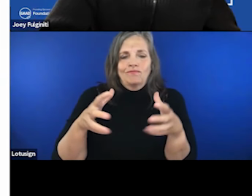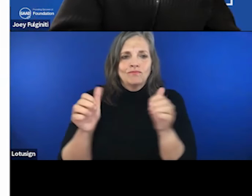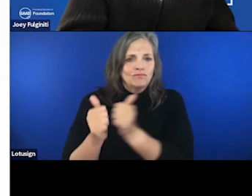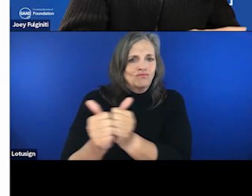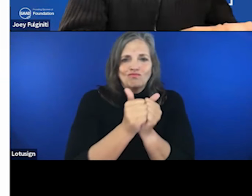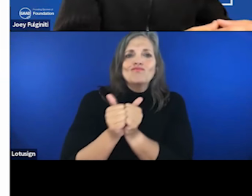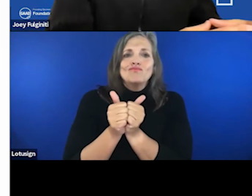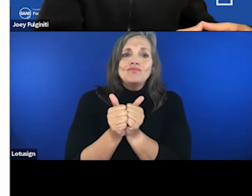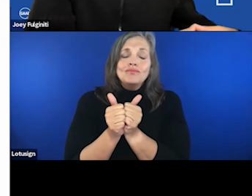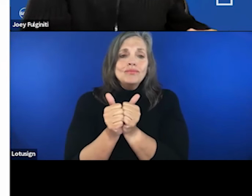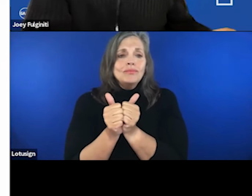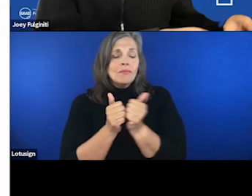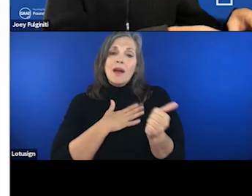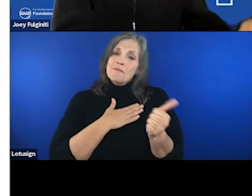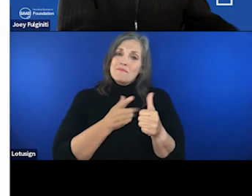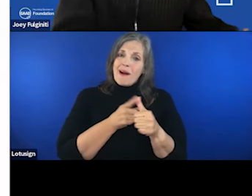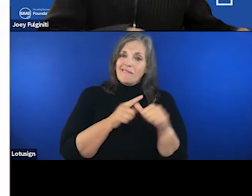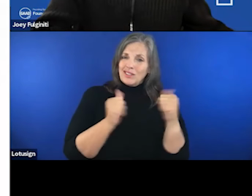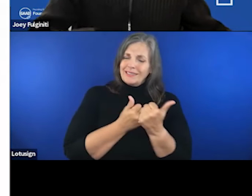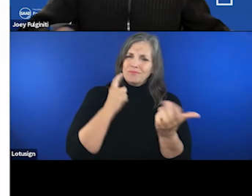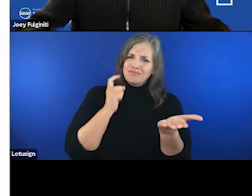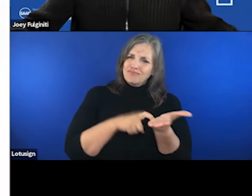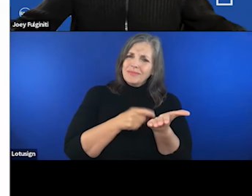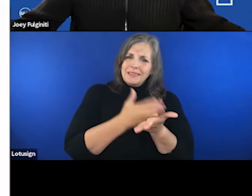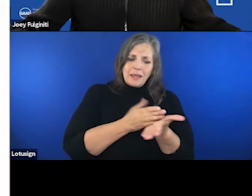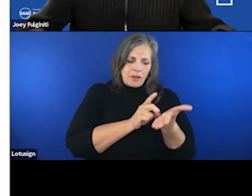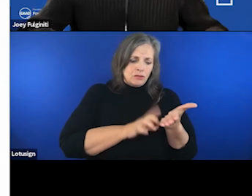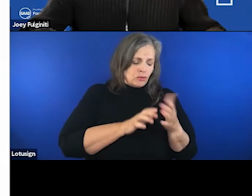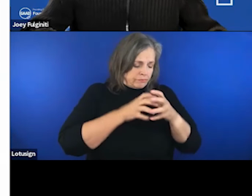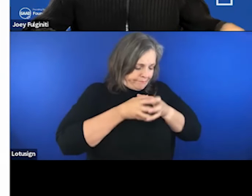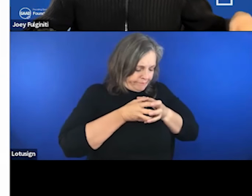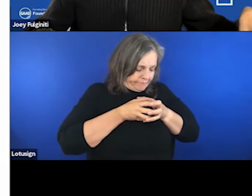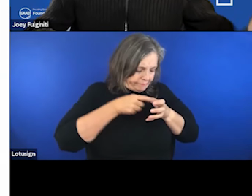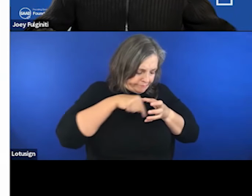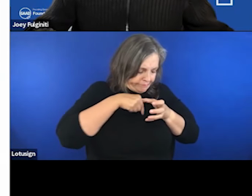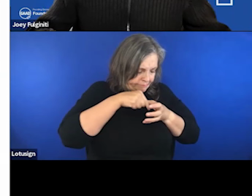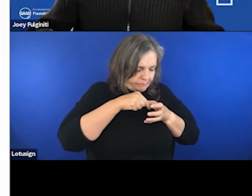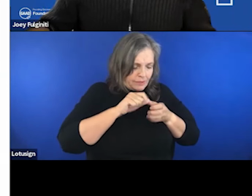that some of the designers were working in silos from the same agency one would be on this project